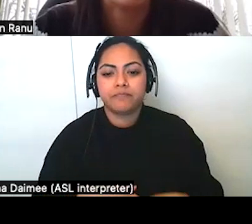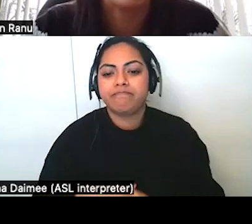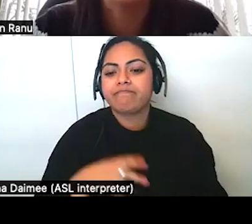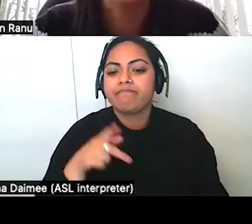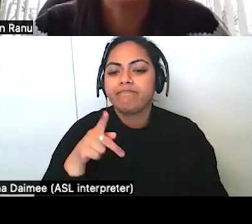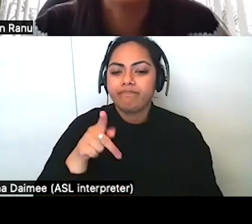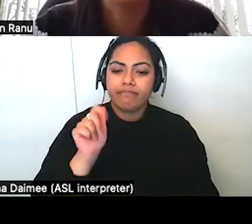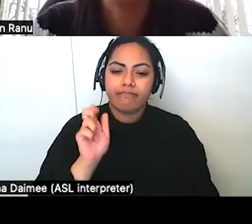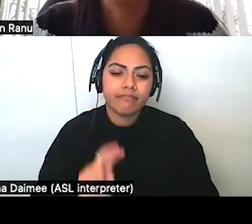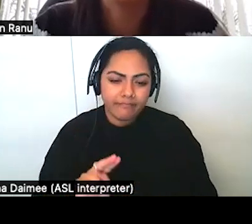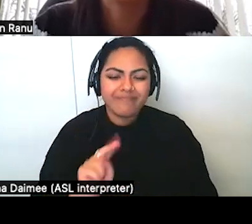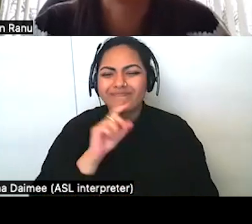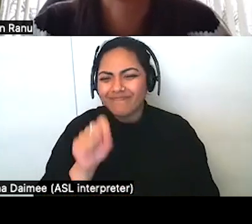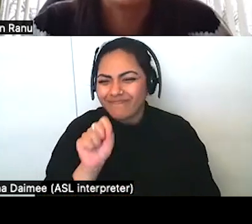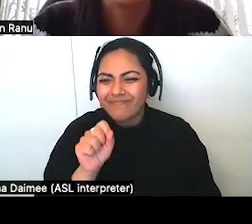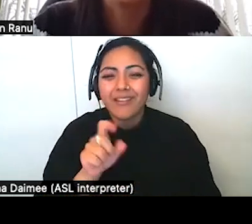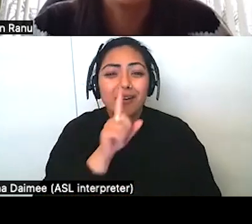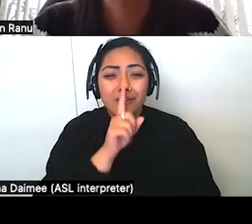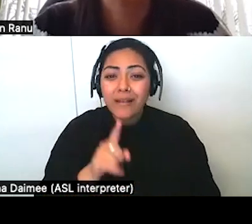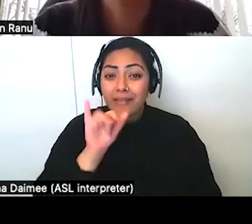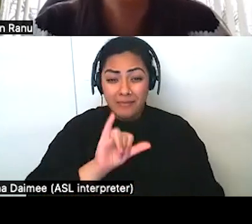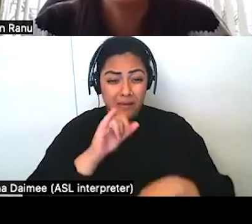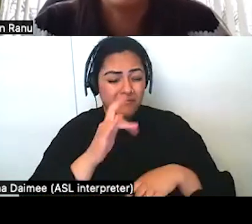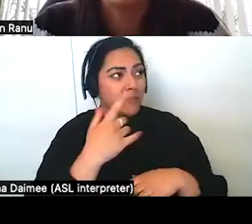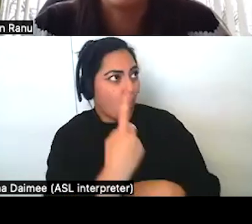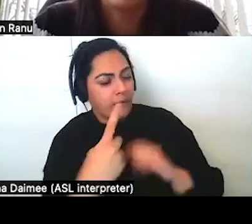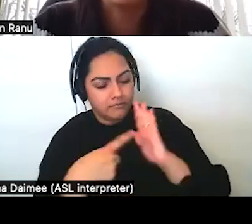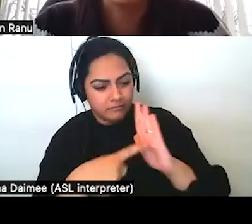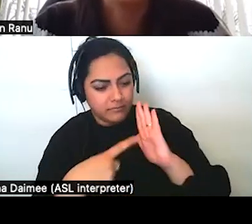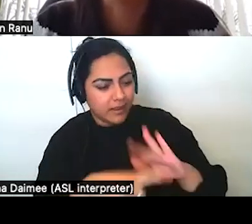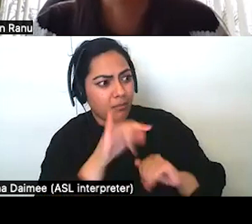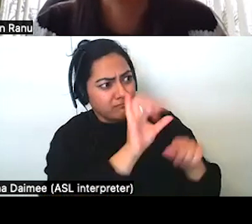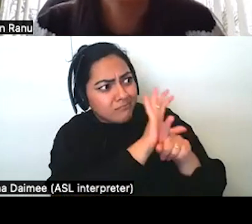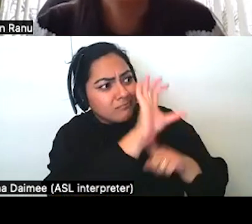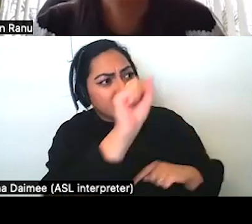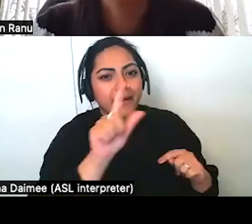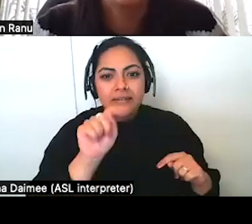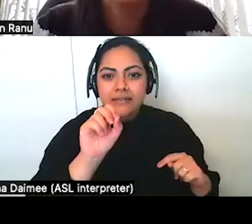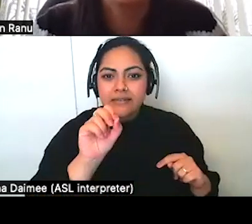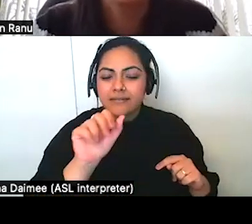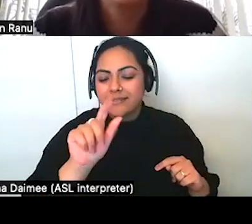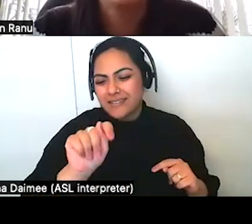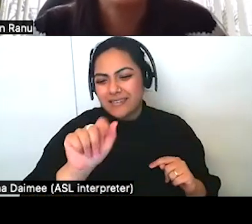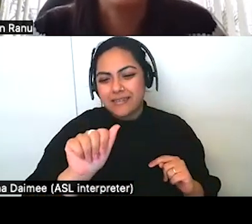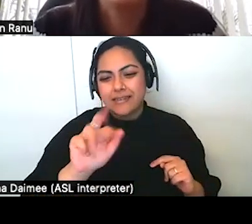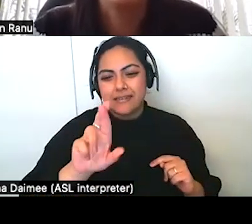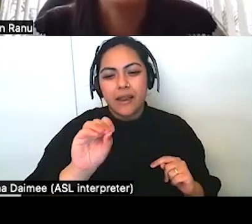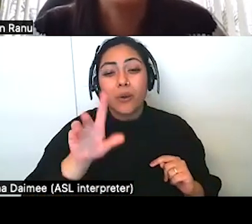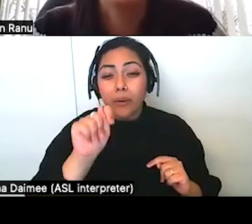have the books to respond to that, so a lot of our accounts like to merge things together. So,